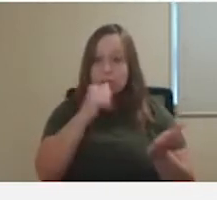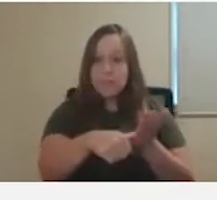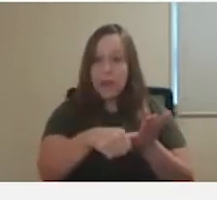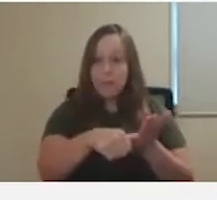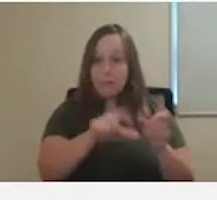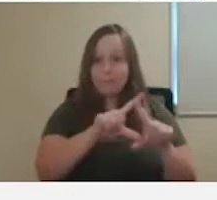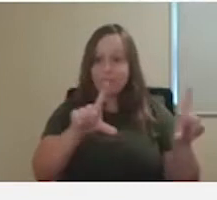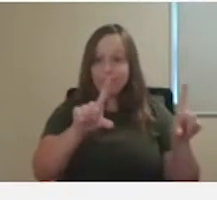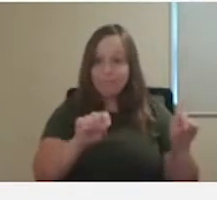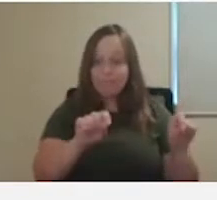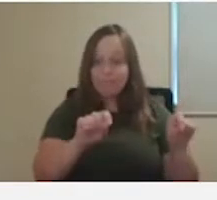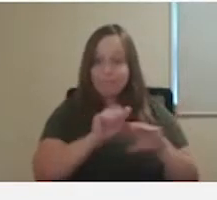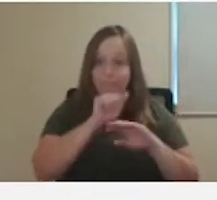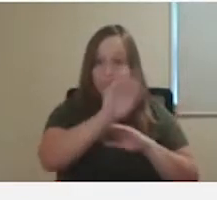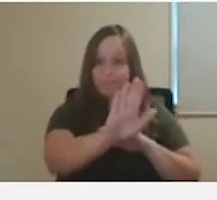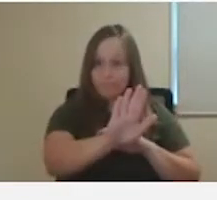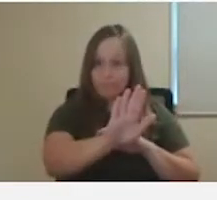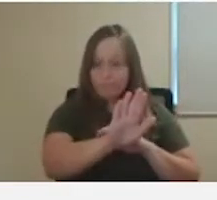envelope for their ballot.